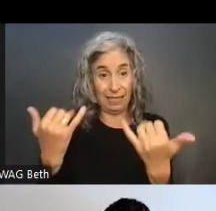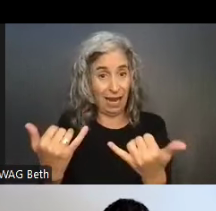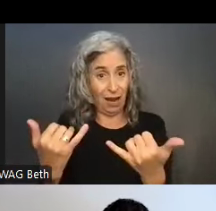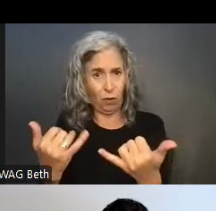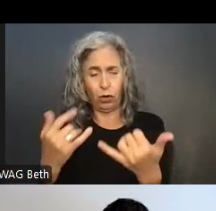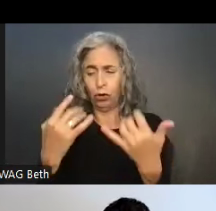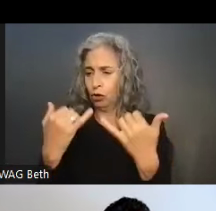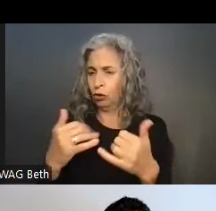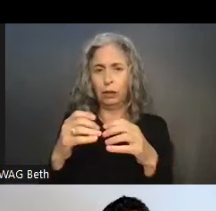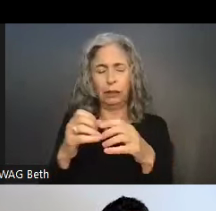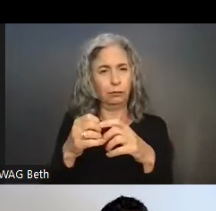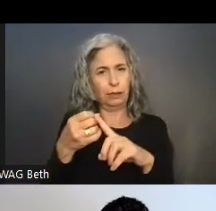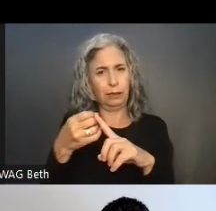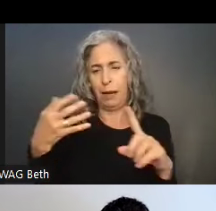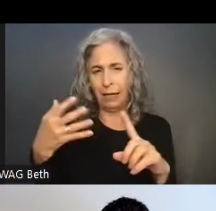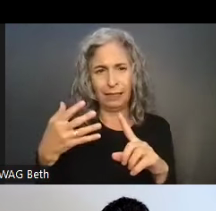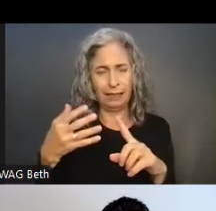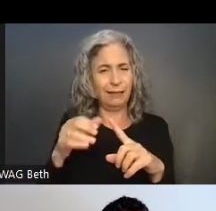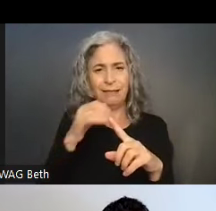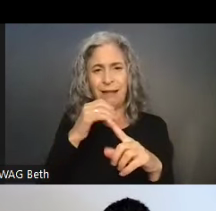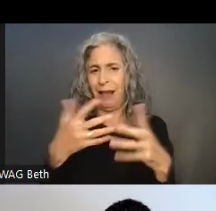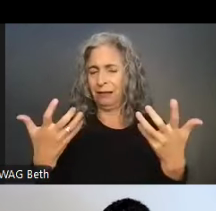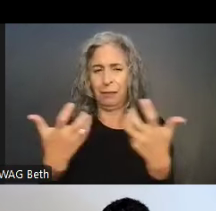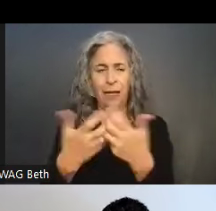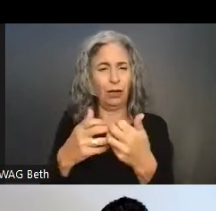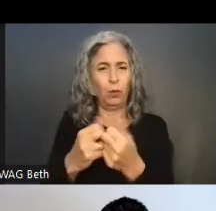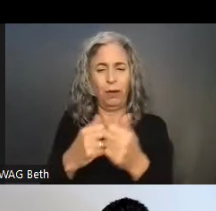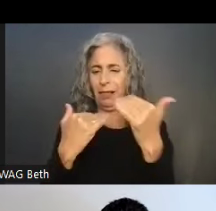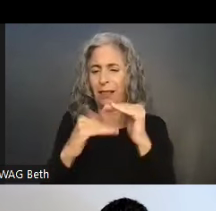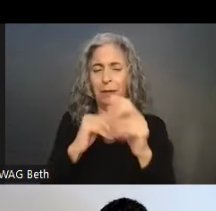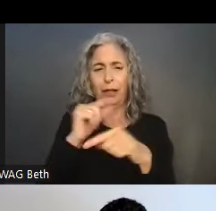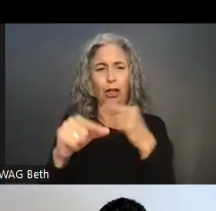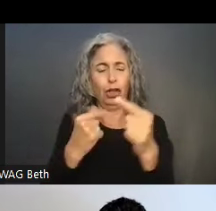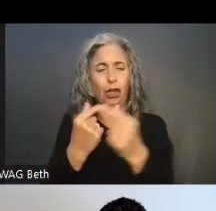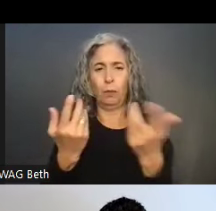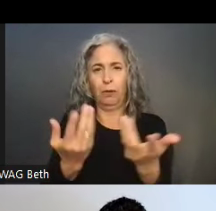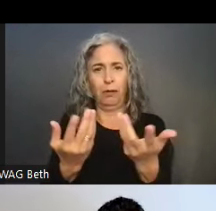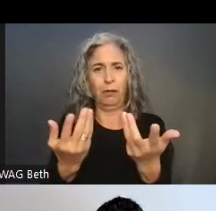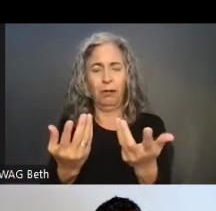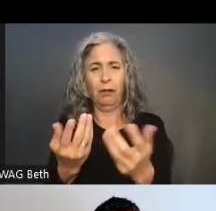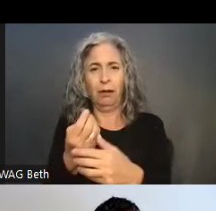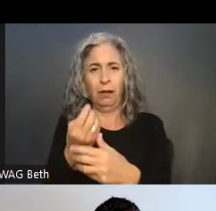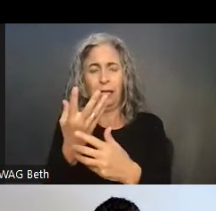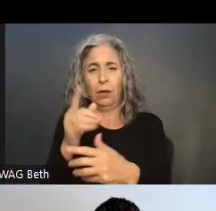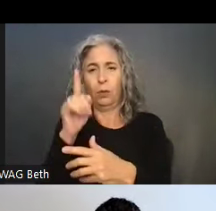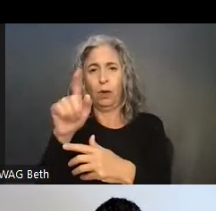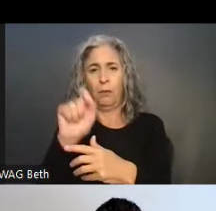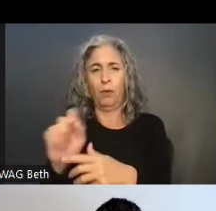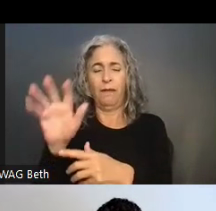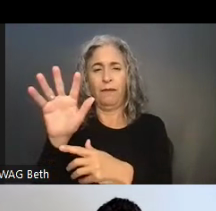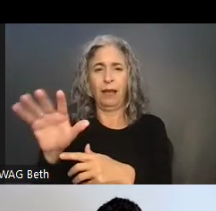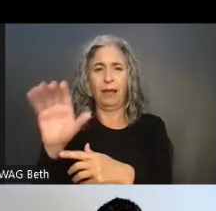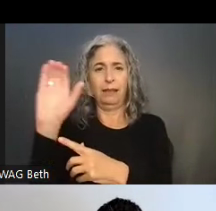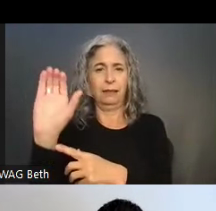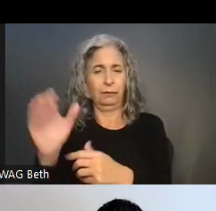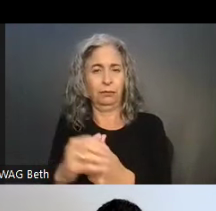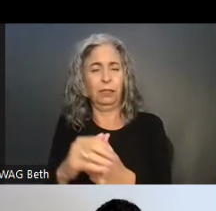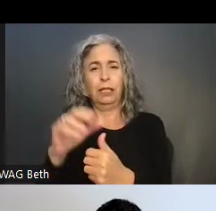growing is incompatible with limiting global heating to 1.5 degrees Celsius. Therefore,